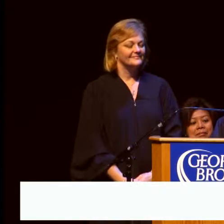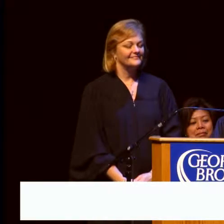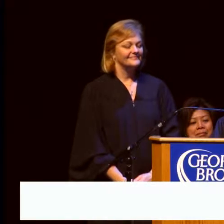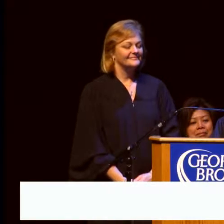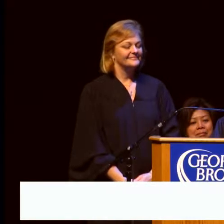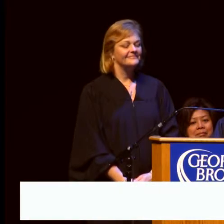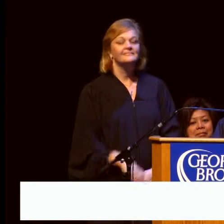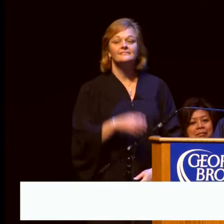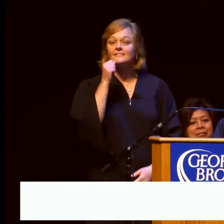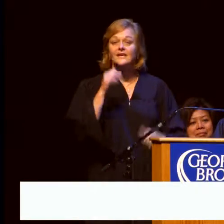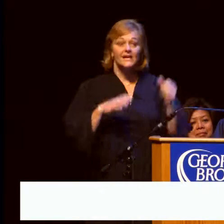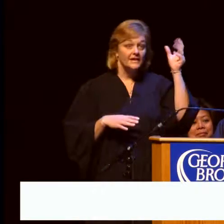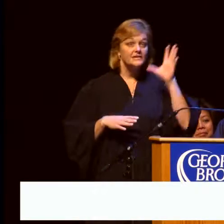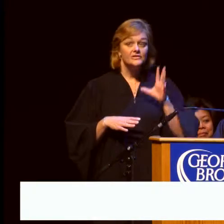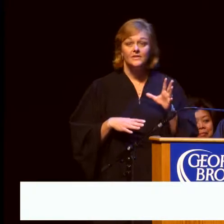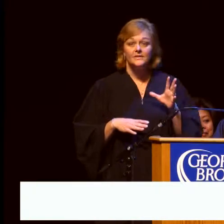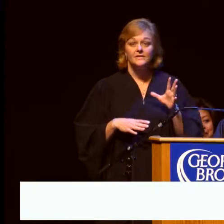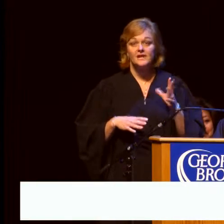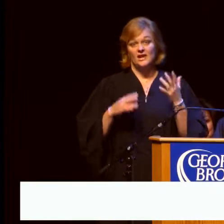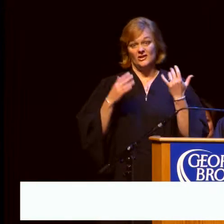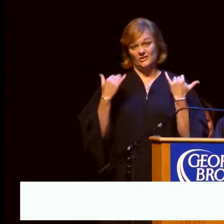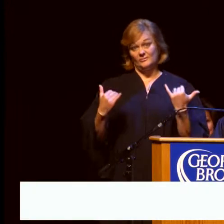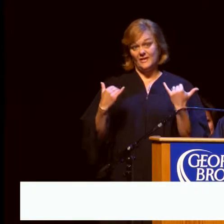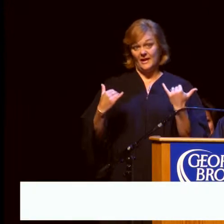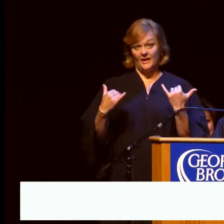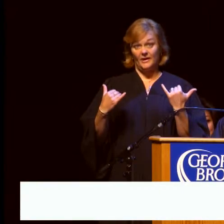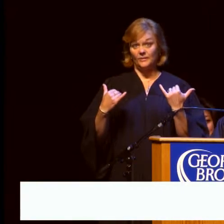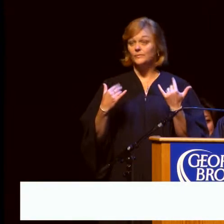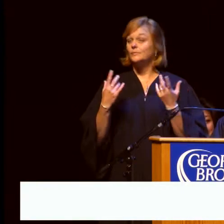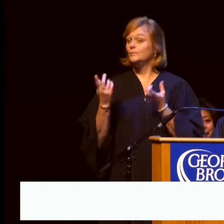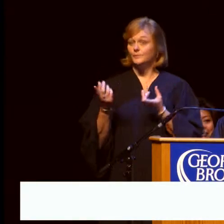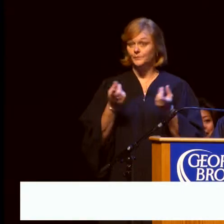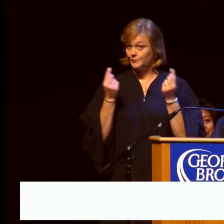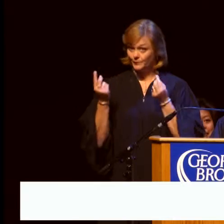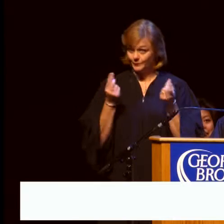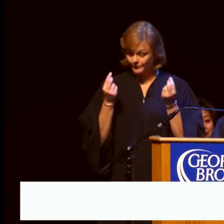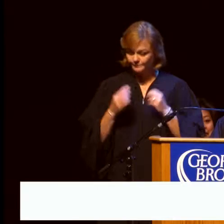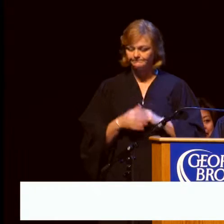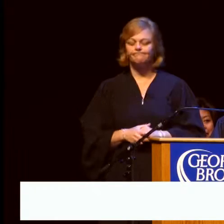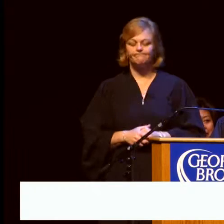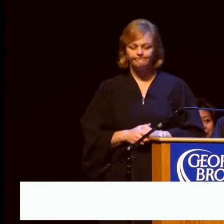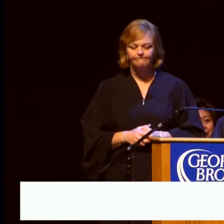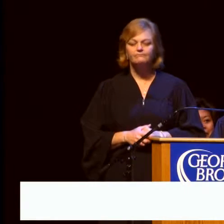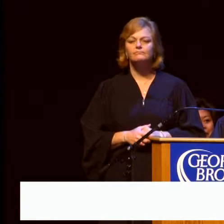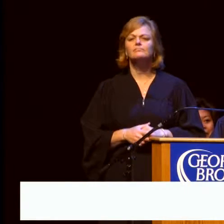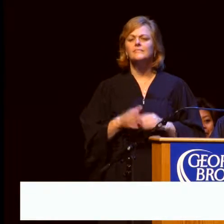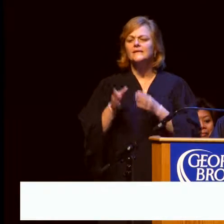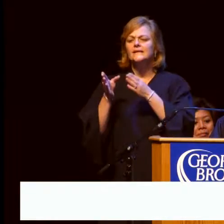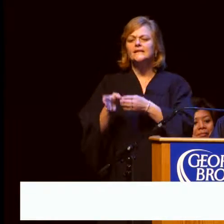LADIES AND GENTLEMEN, DURING THE NEXT PART OF THE CEREMONY, WE WILL BE PRESENTING THE GRADUANDS INDIVIDUALLY